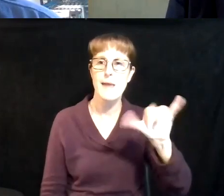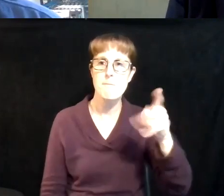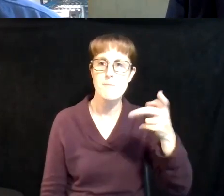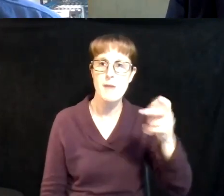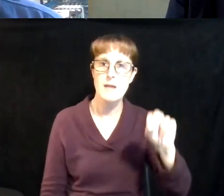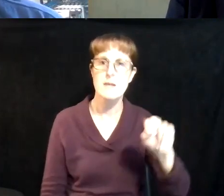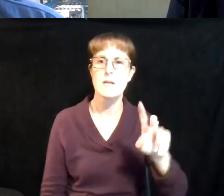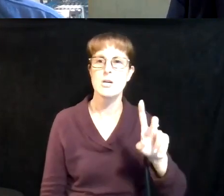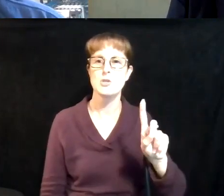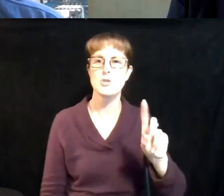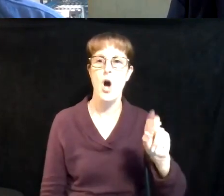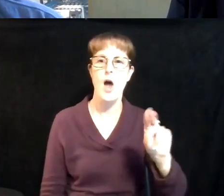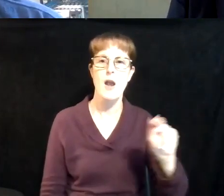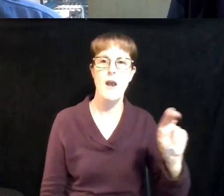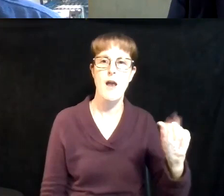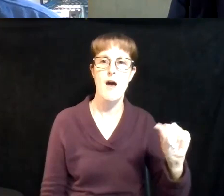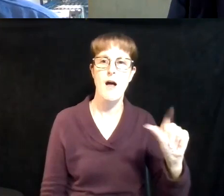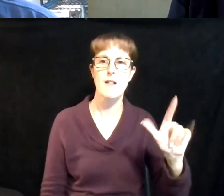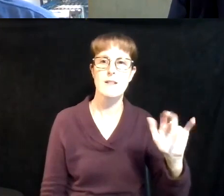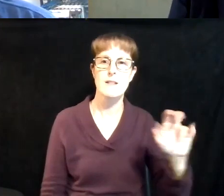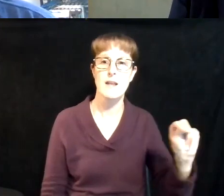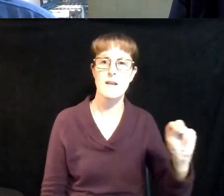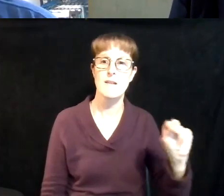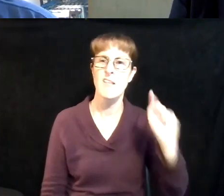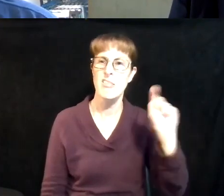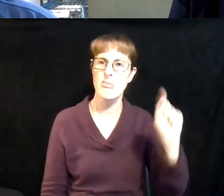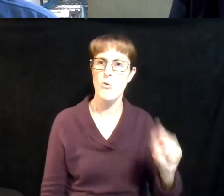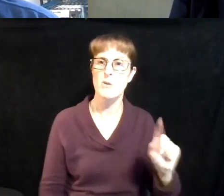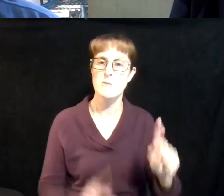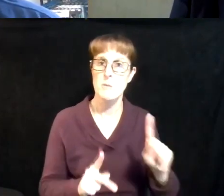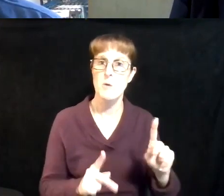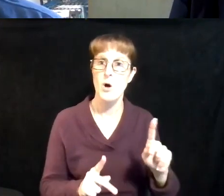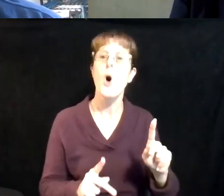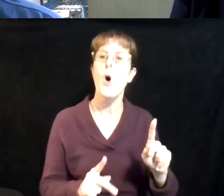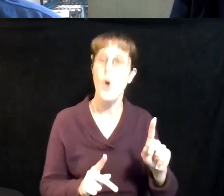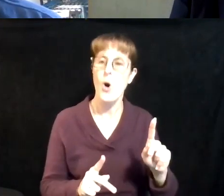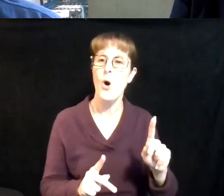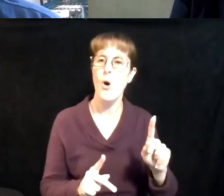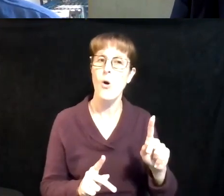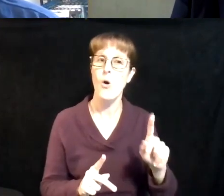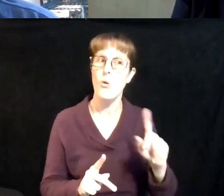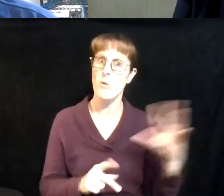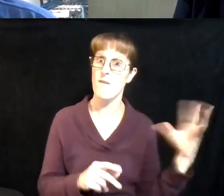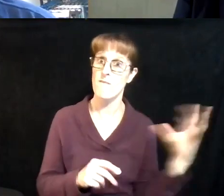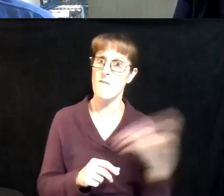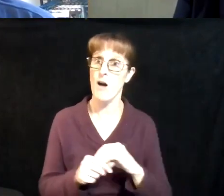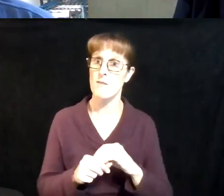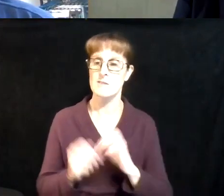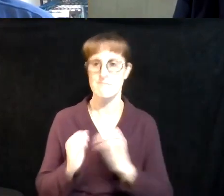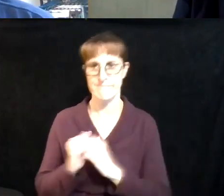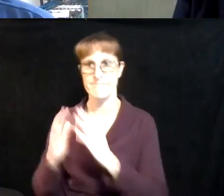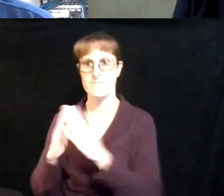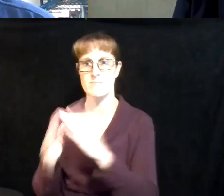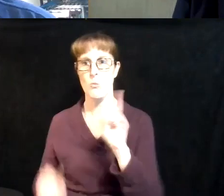played a role in bringing it to California and then later reconsidered. When they saw what was going on,